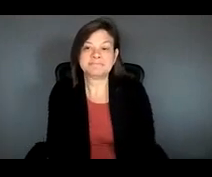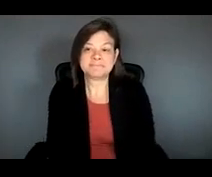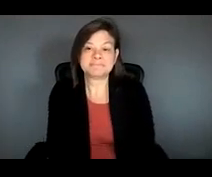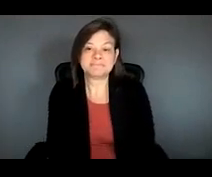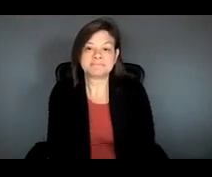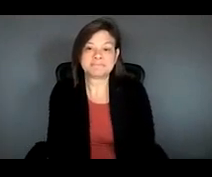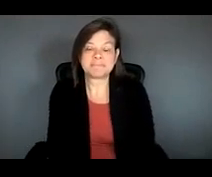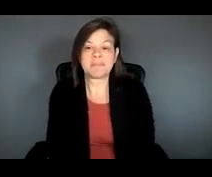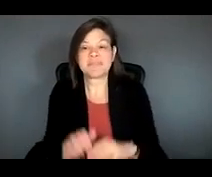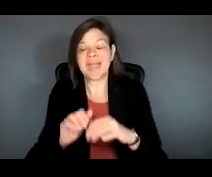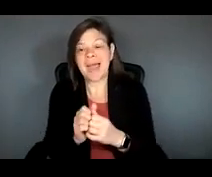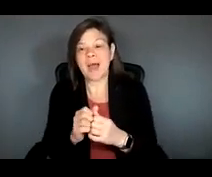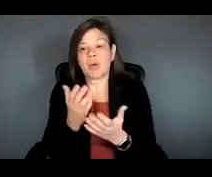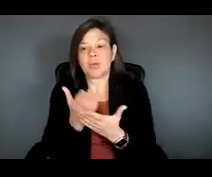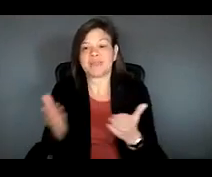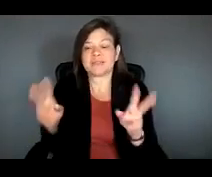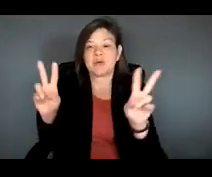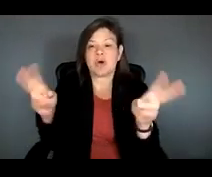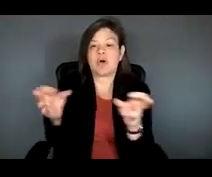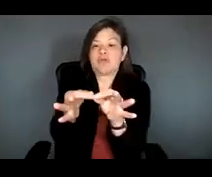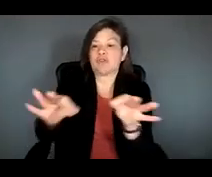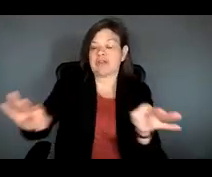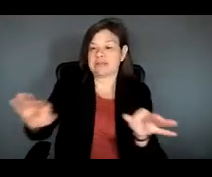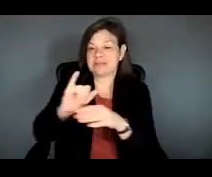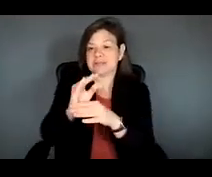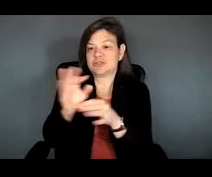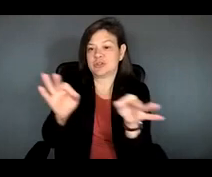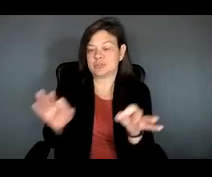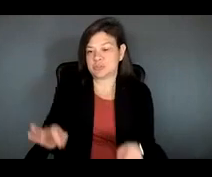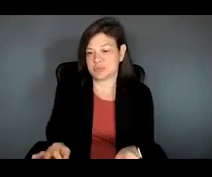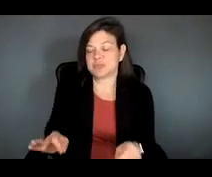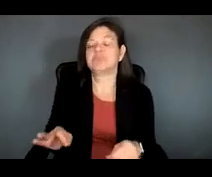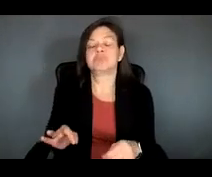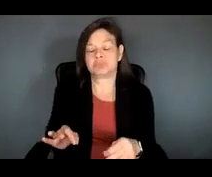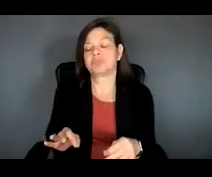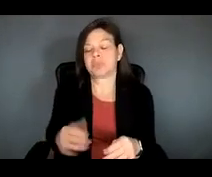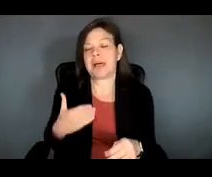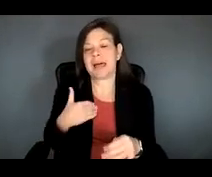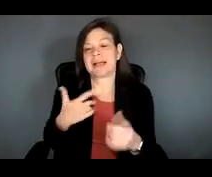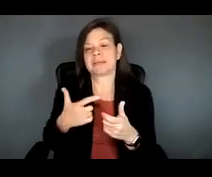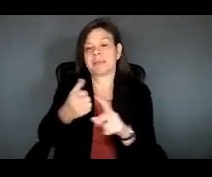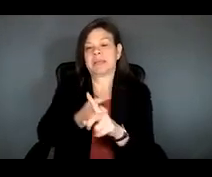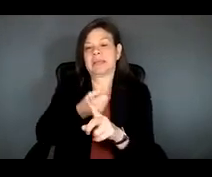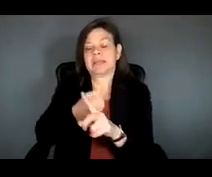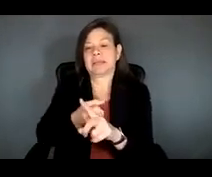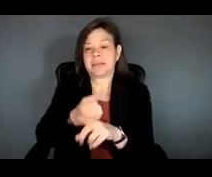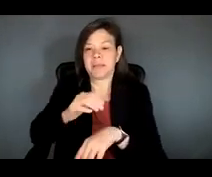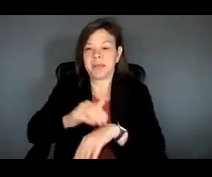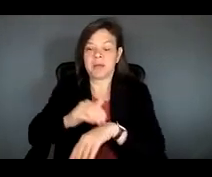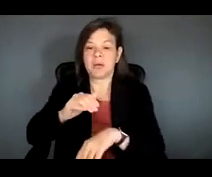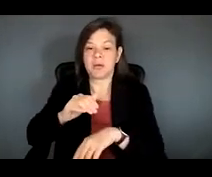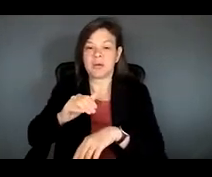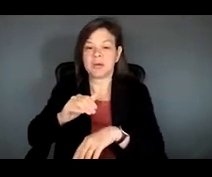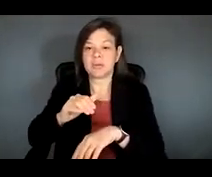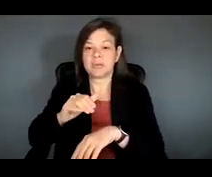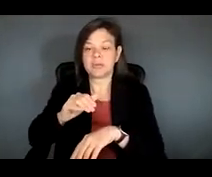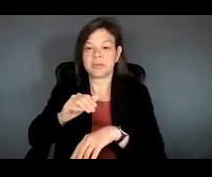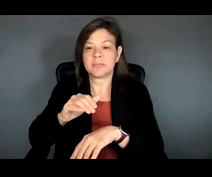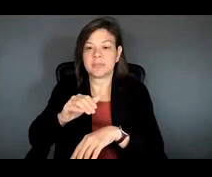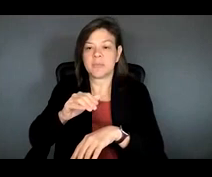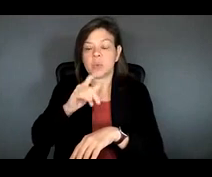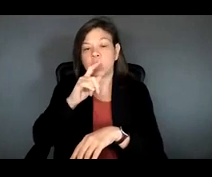How things are phrased in a job description of course has a really big impact on who might